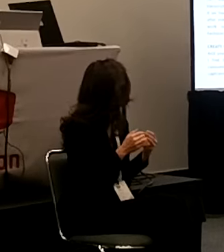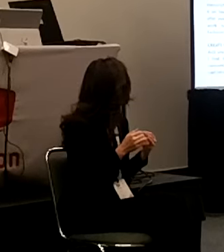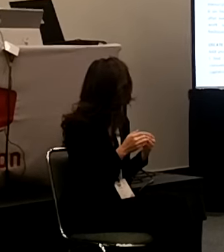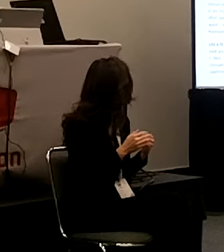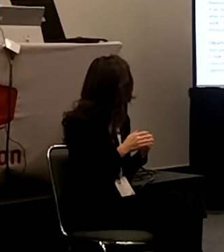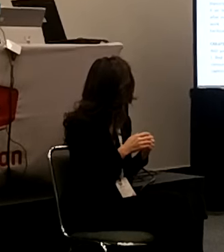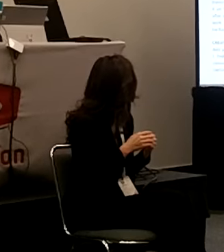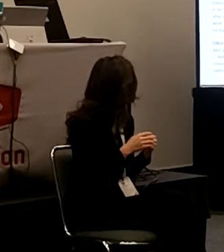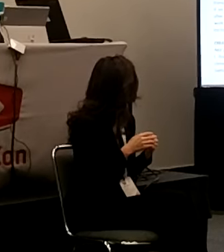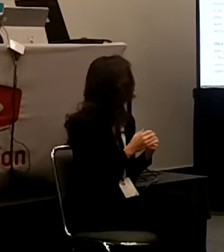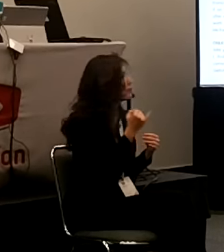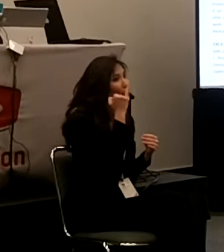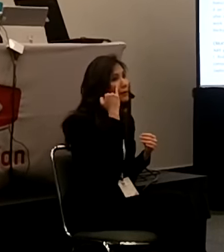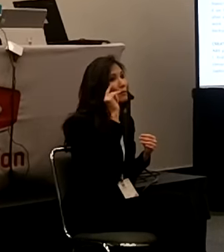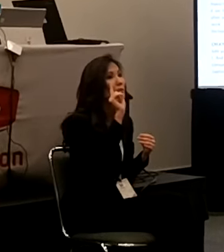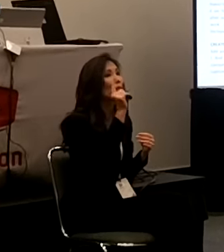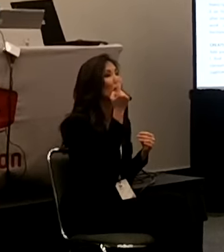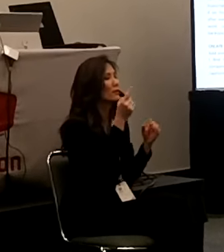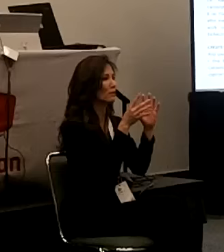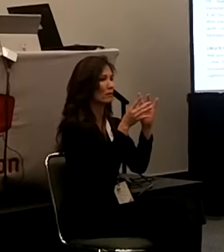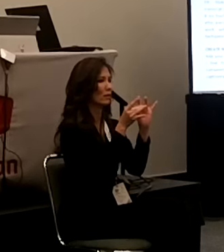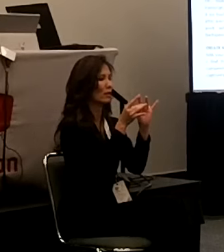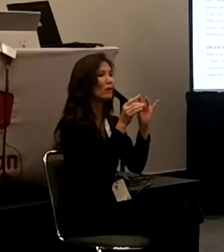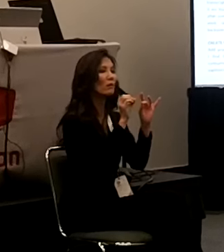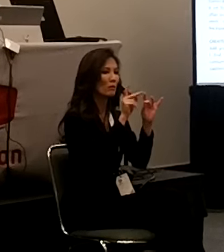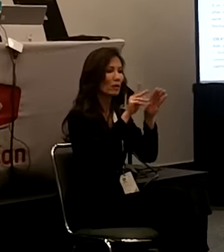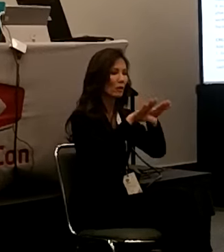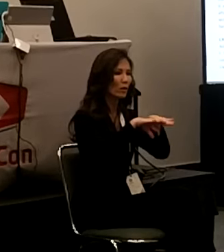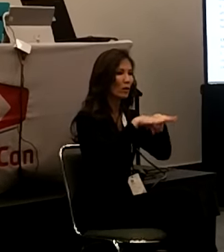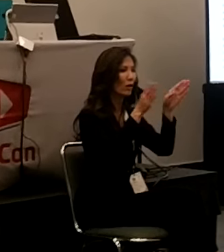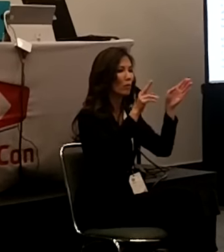but if you just say, okay, you open Notepad